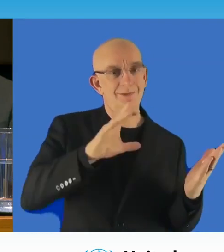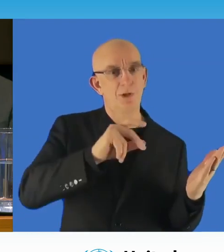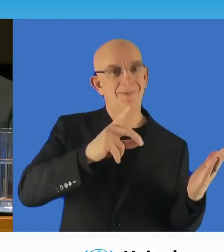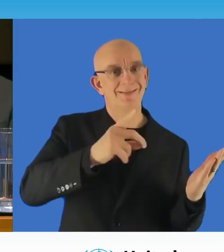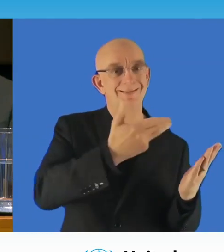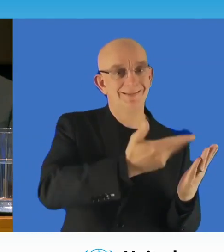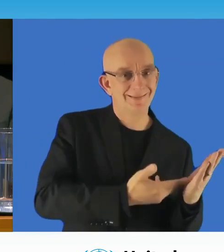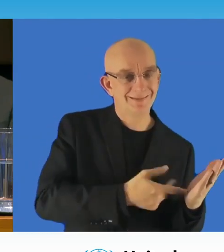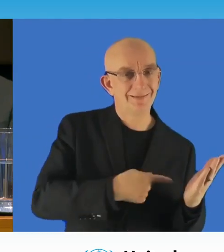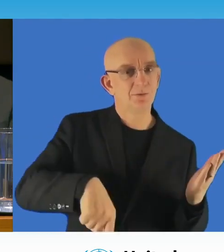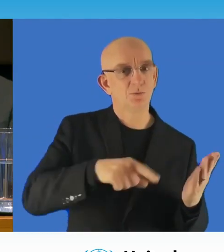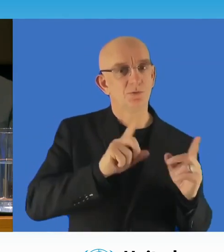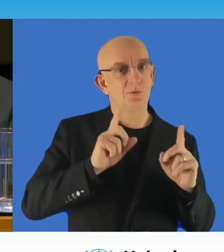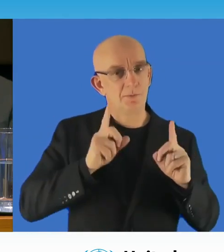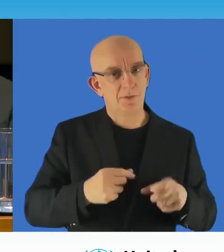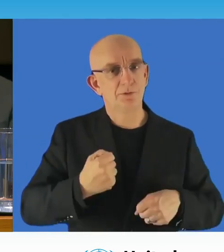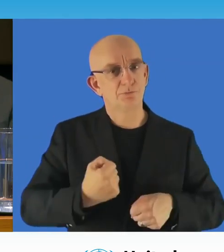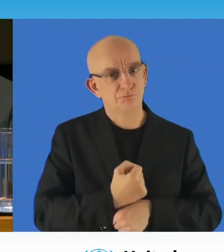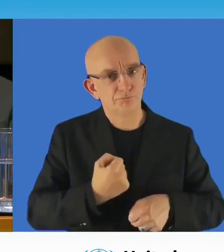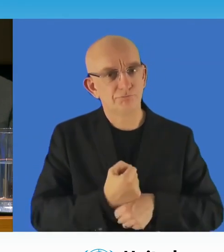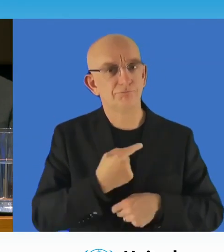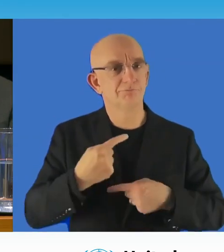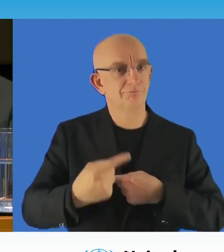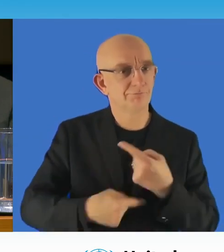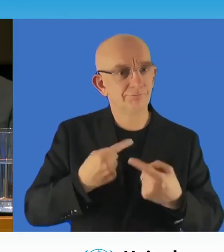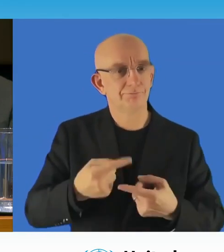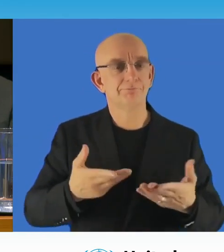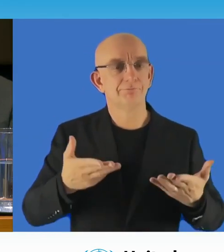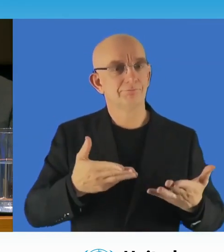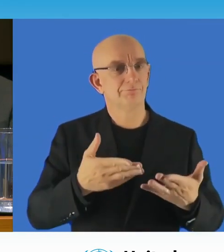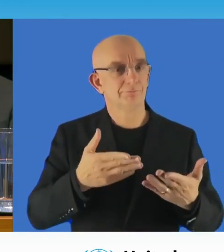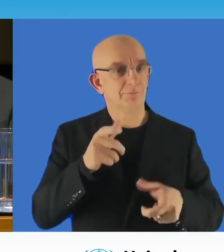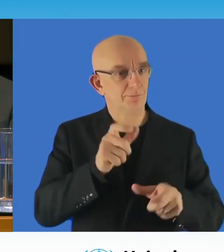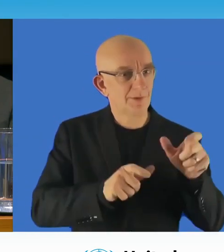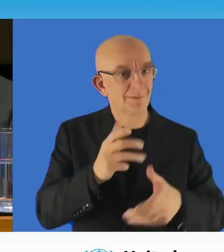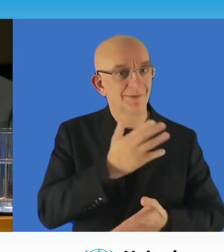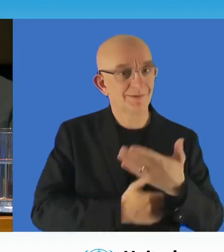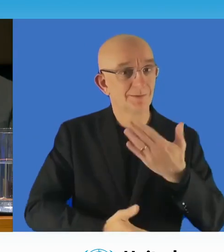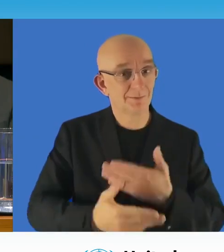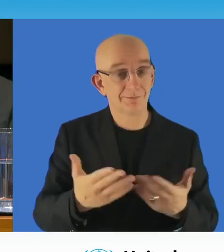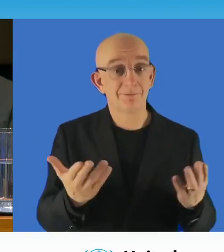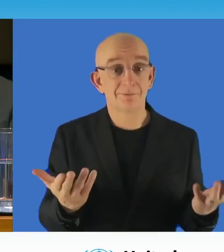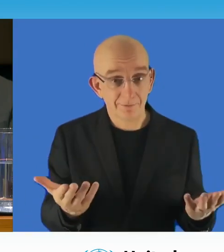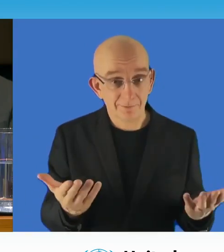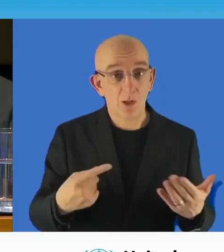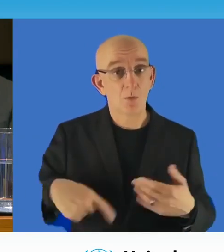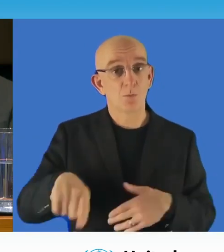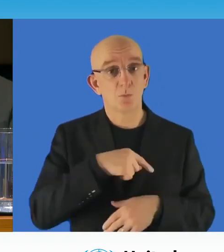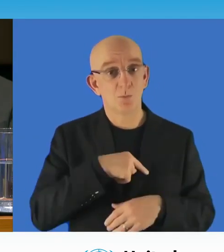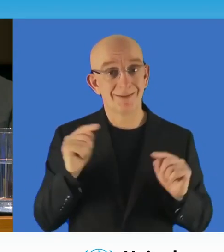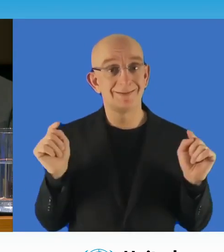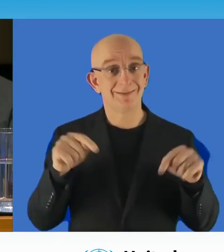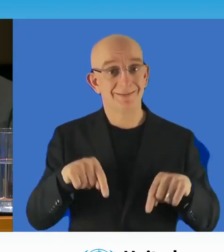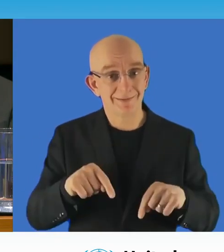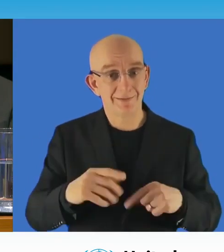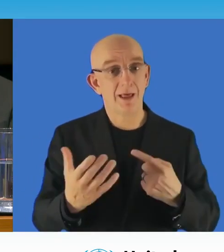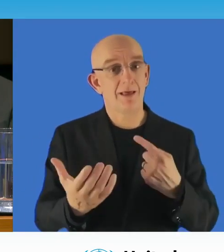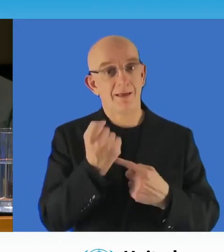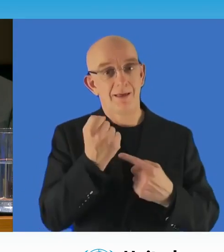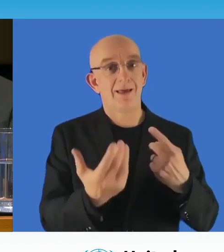disabilities yet again another Milestone was reached during this year's session when for the